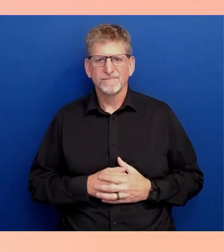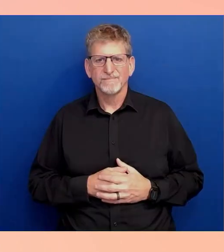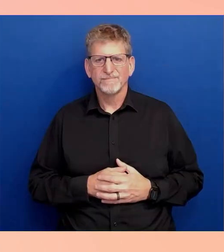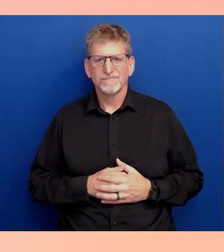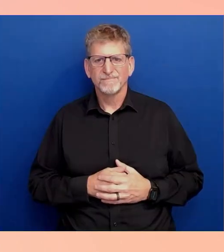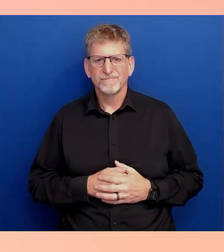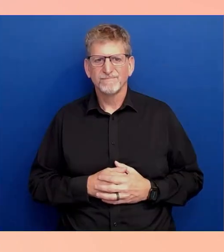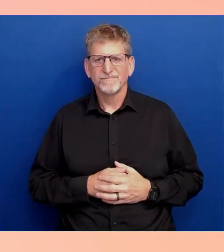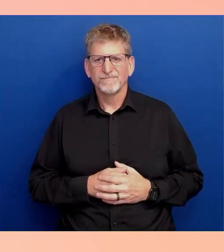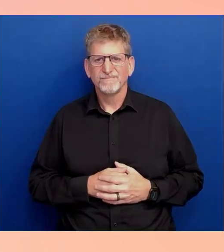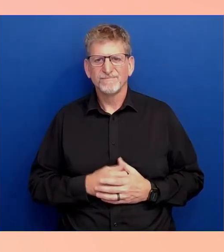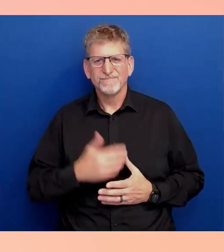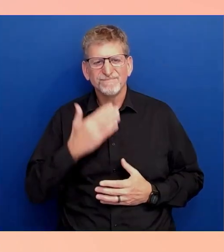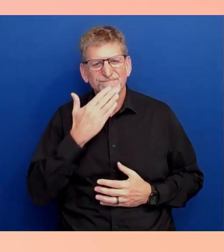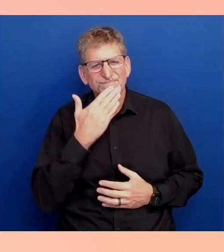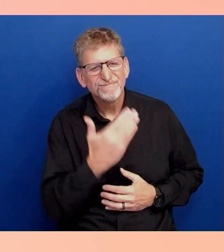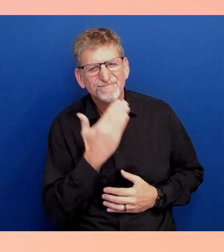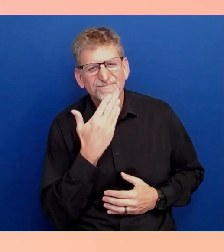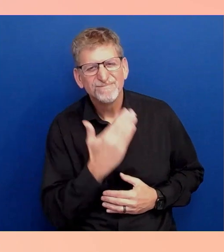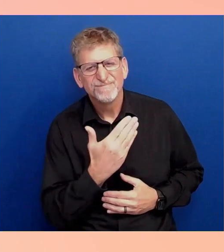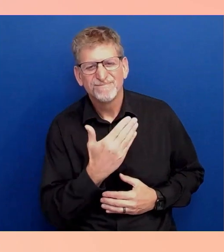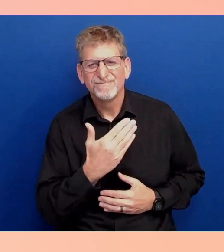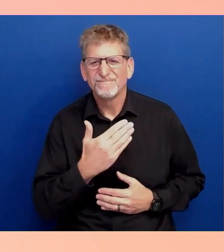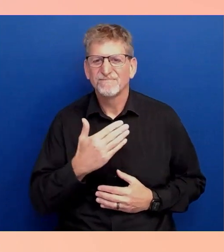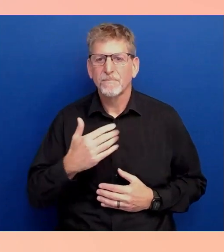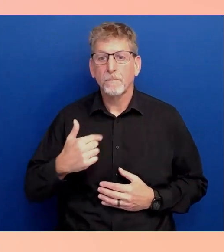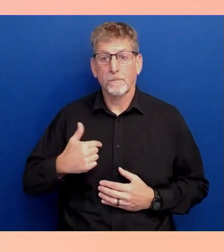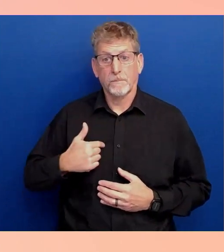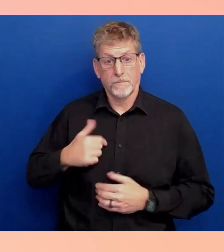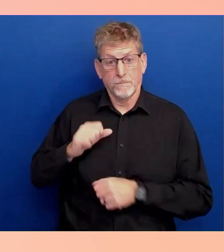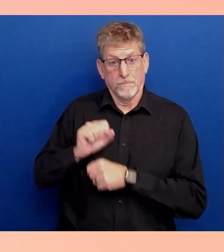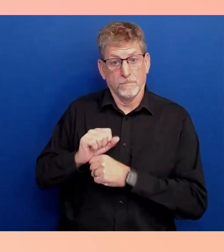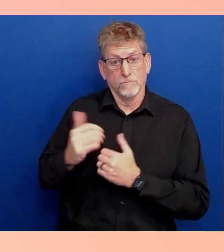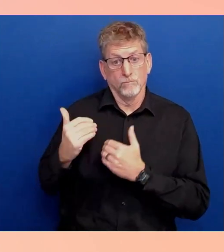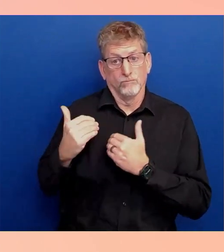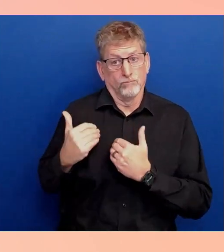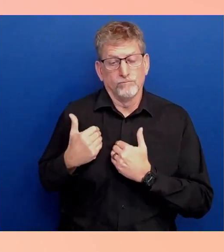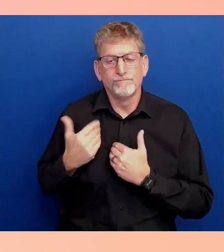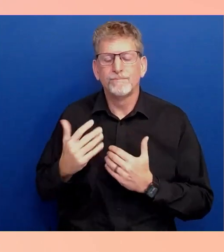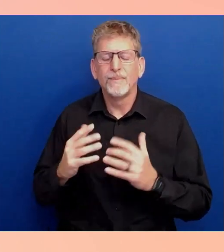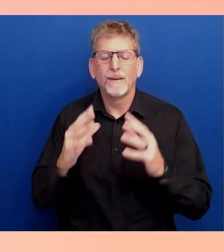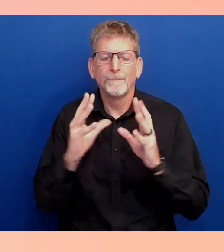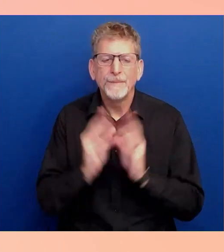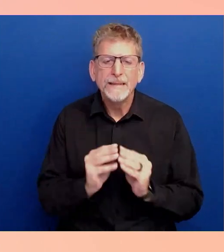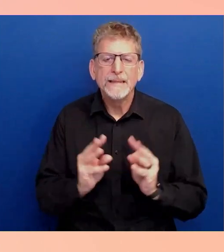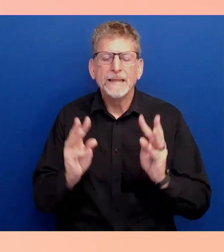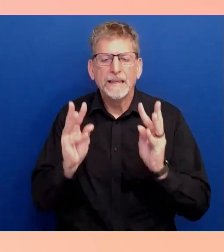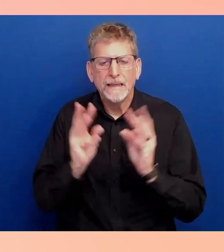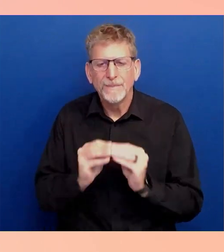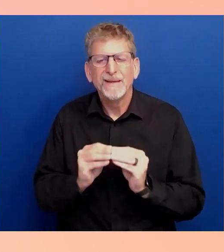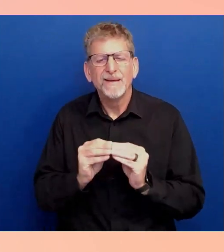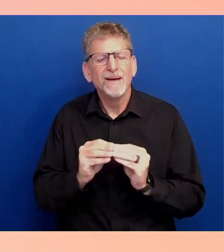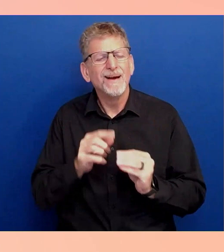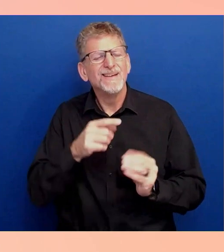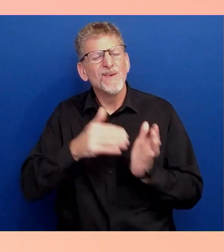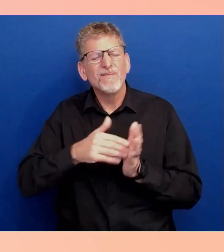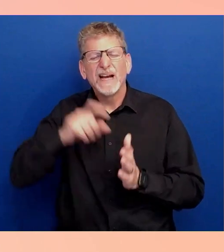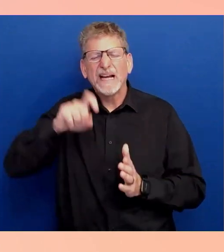I am often in meetings where I have to share my screen. For me, that usually involves having to